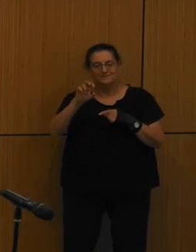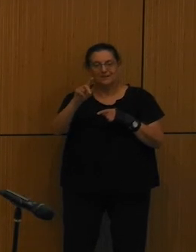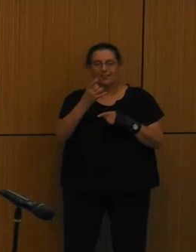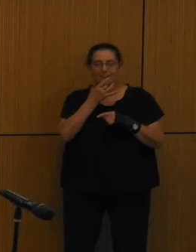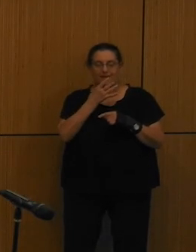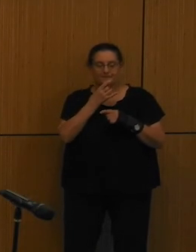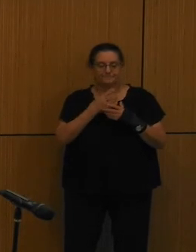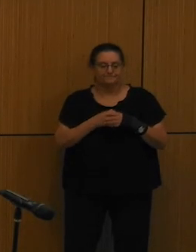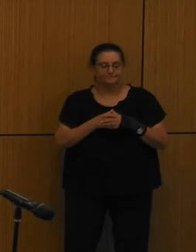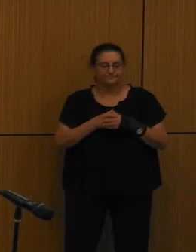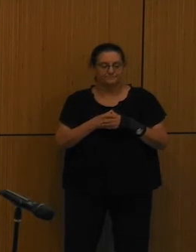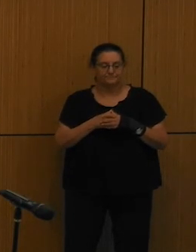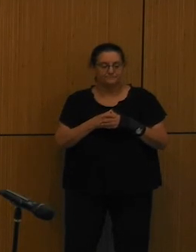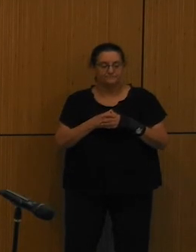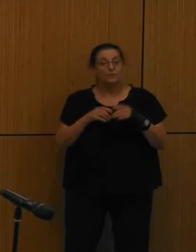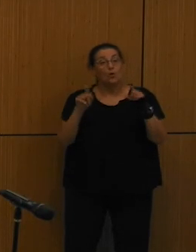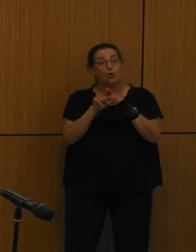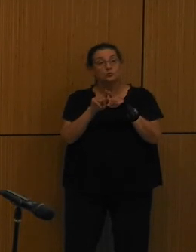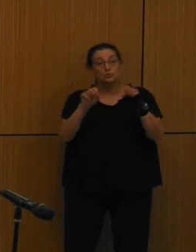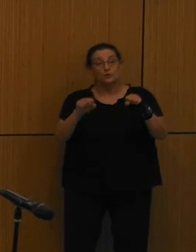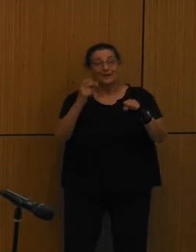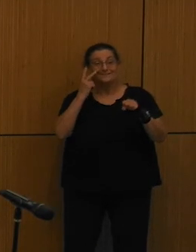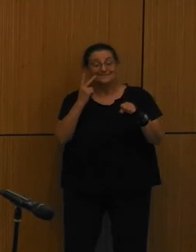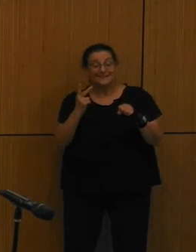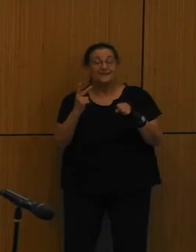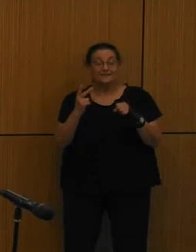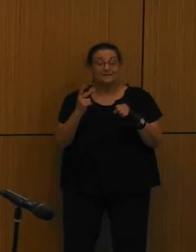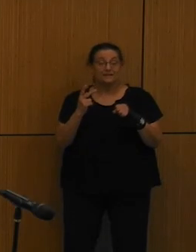And you can you can start to see that, you know, there's some definite,